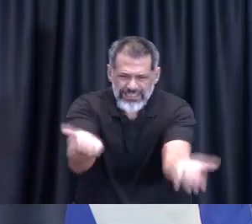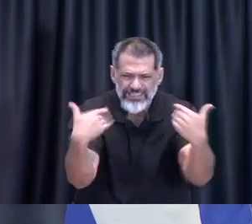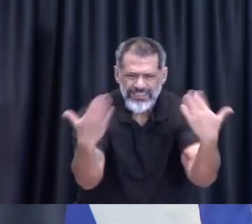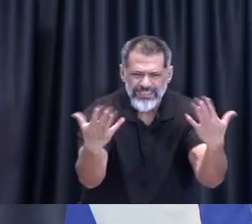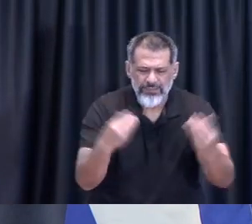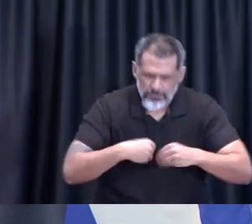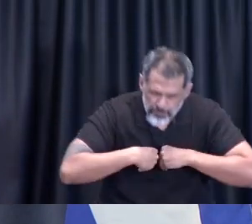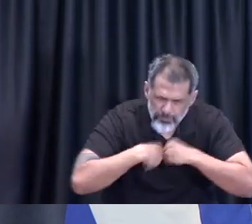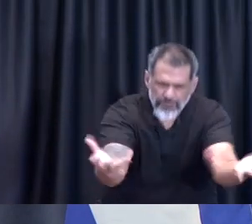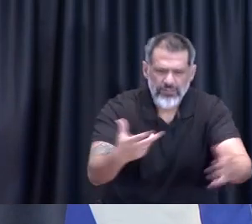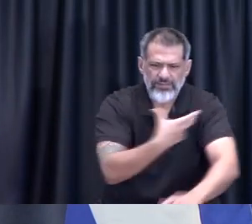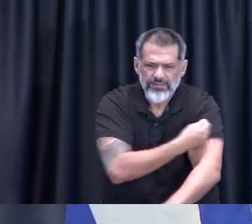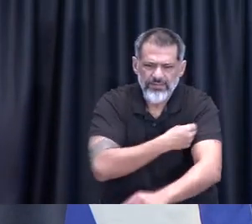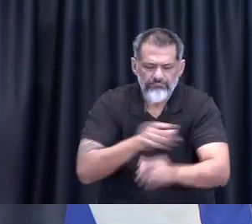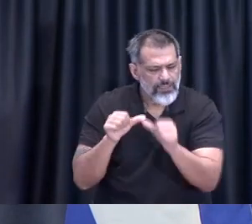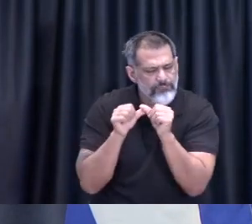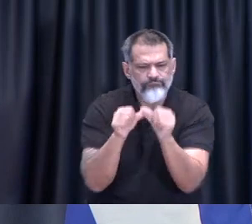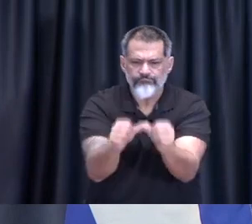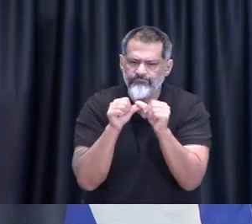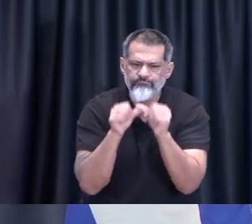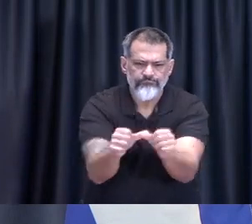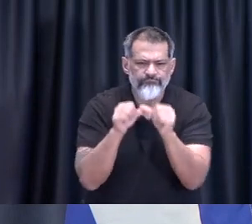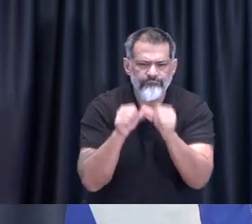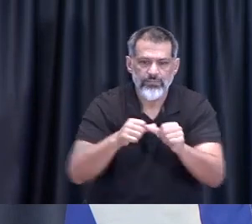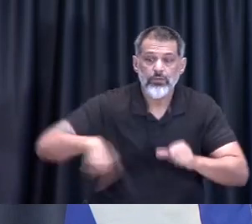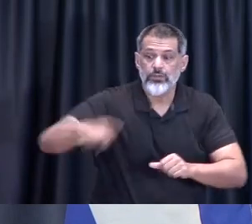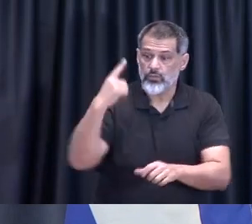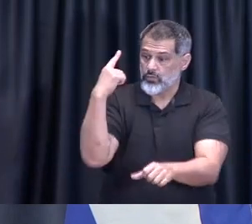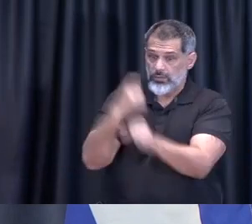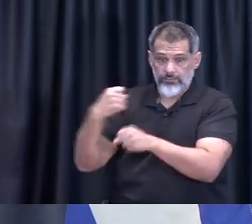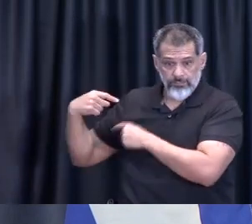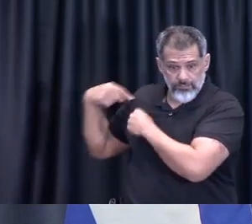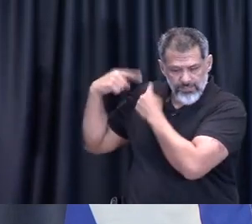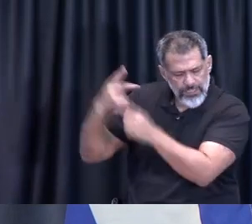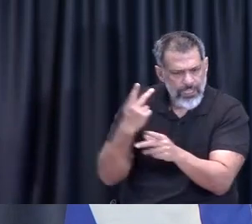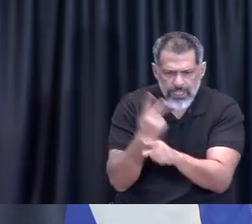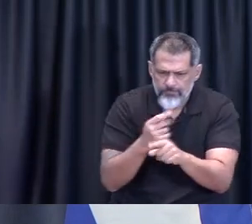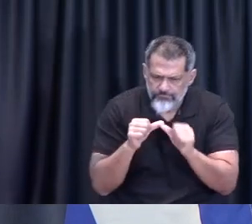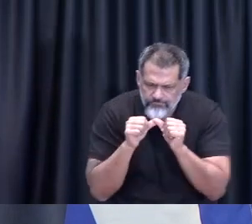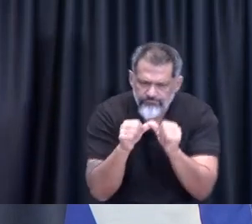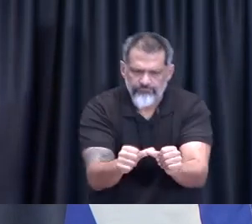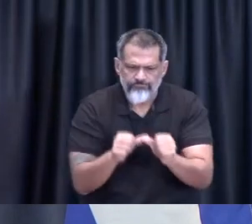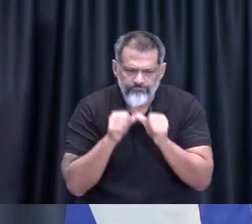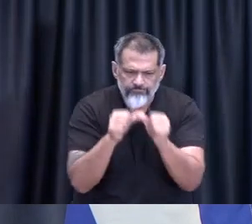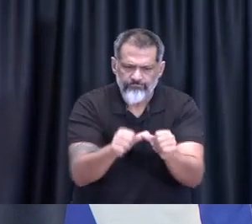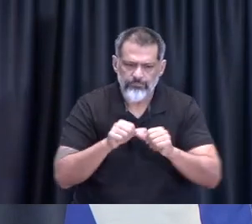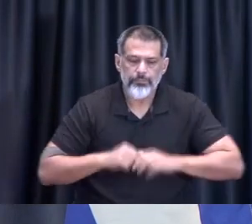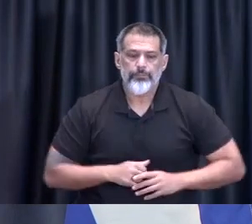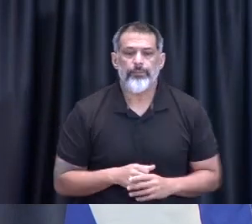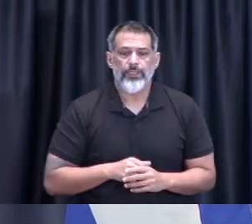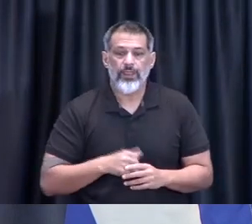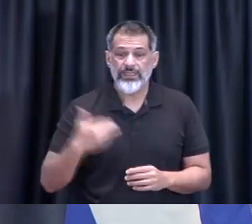for more than a year. When eligibility for third doses expanded in December, we